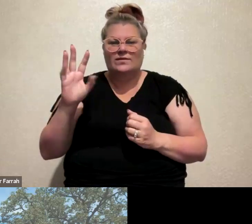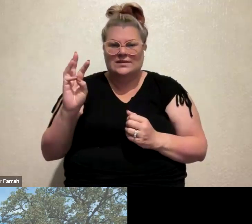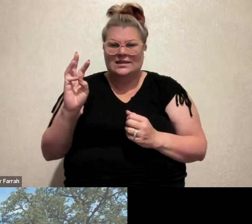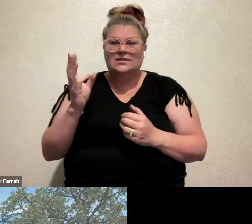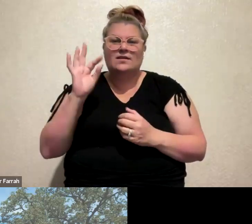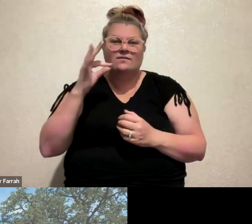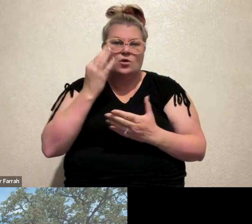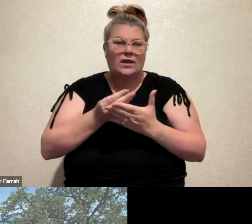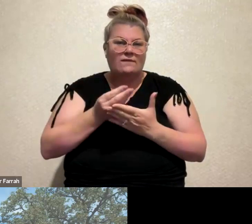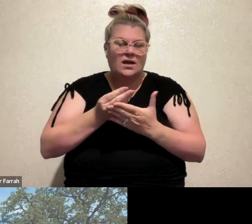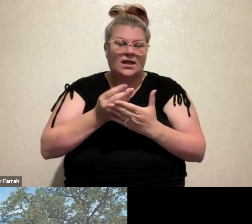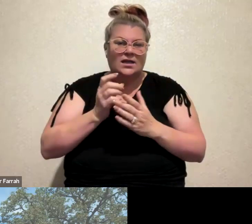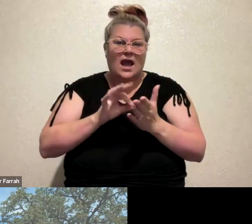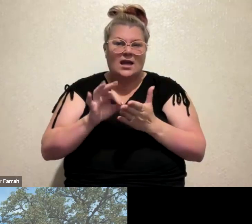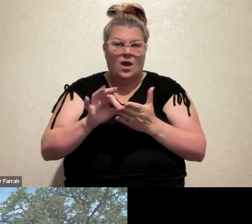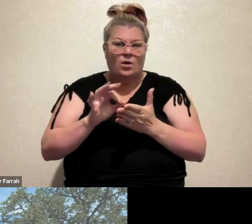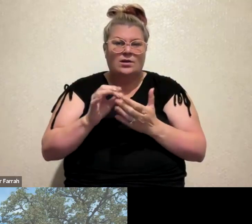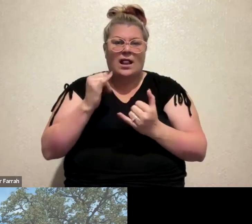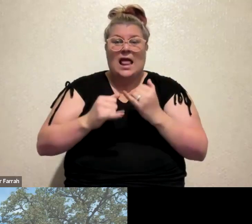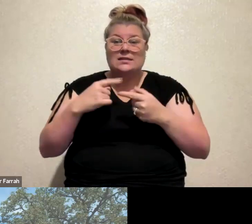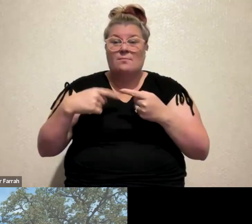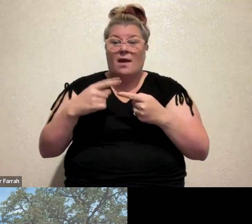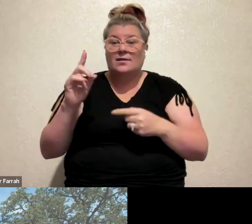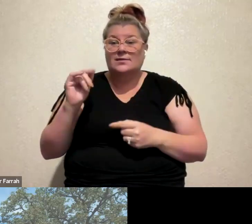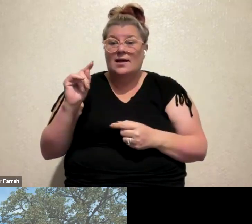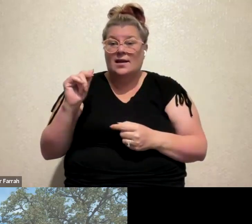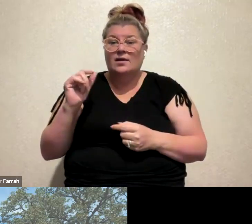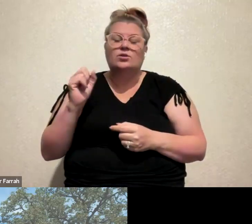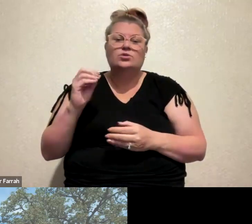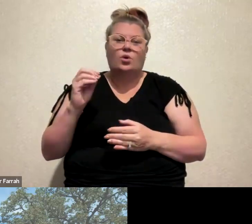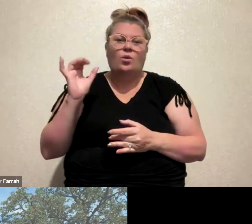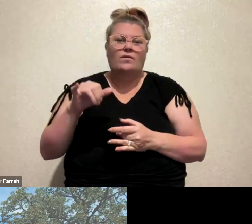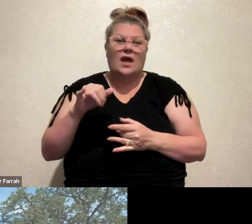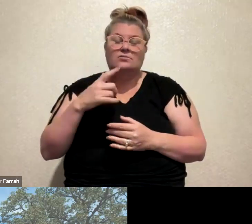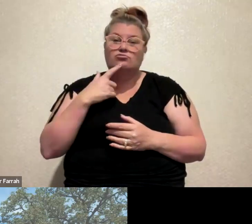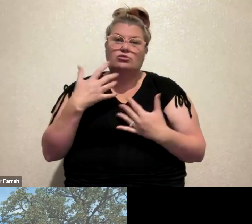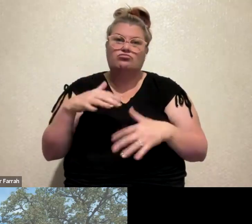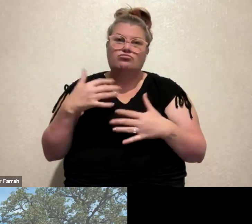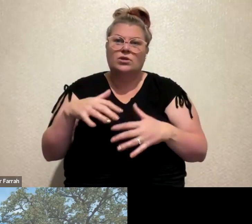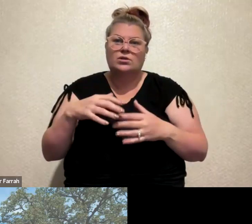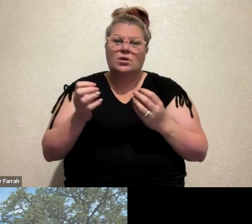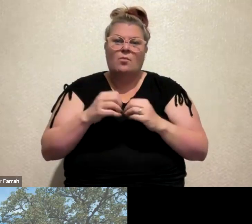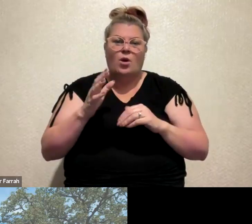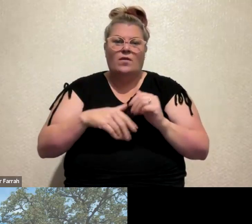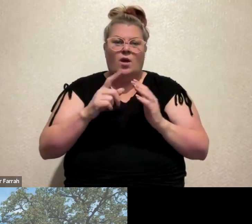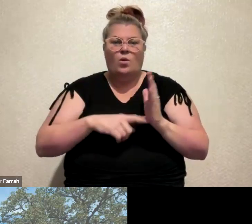last mile data. It's an orders of magnitude later than what's specified in CPUC. In our county,